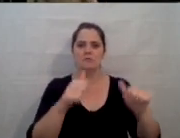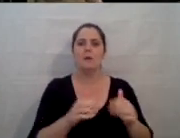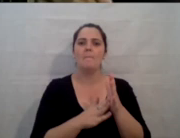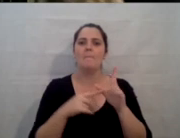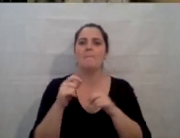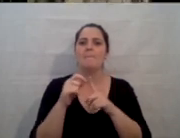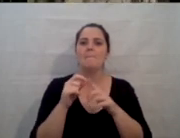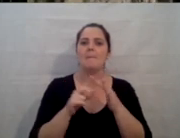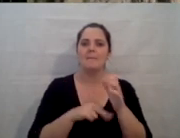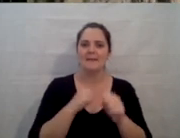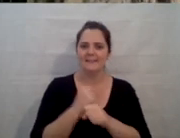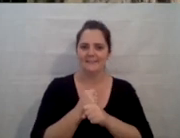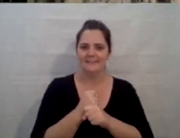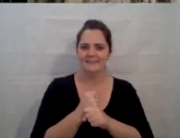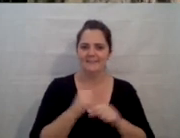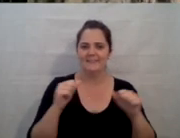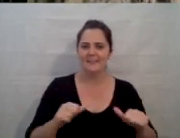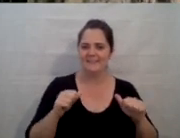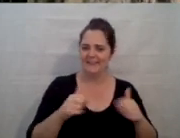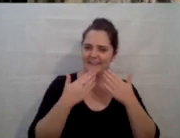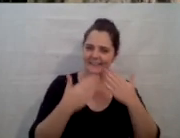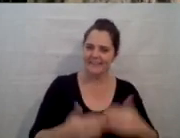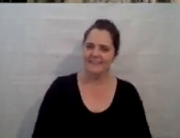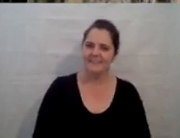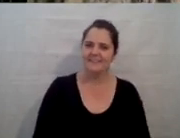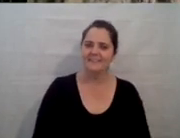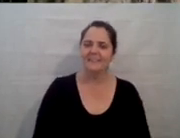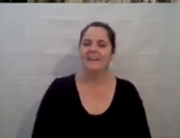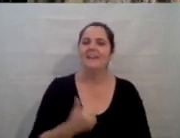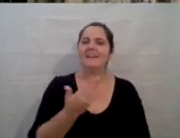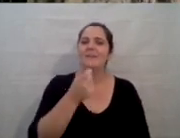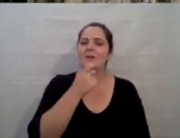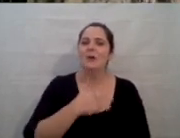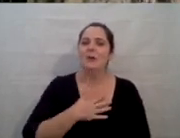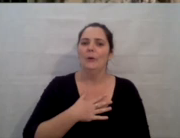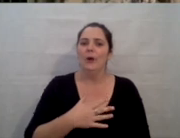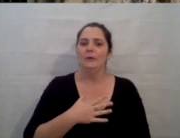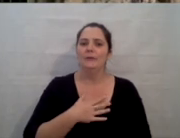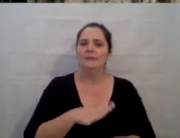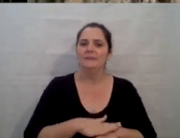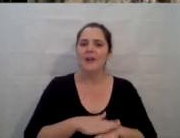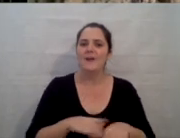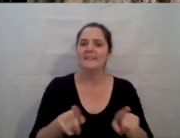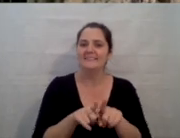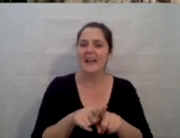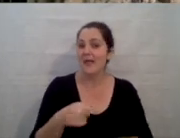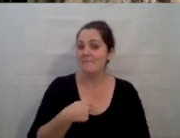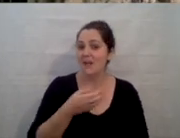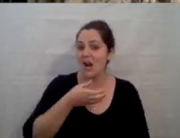Alright let's stop there, thanks y'all. Let's give Rachel and Atticus a little bit of a breather and I'll have a little bit of a breather too.